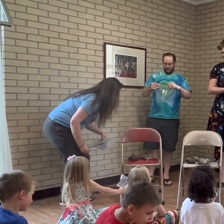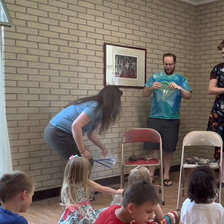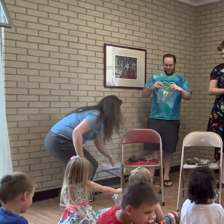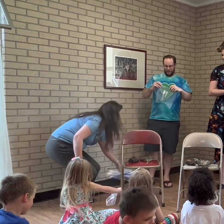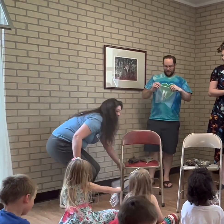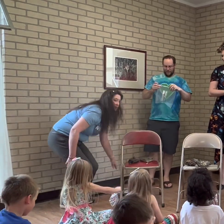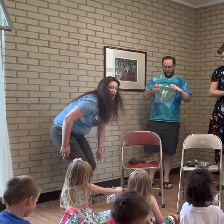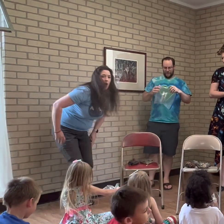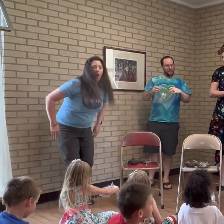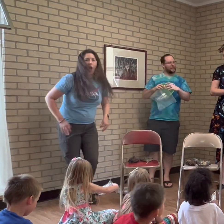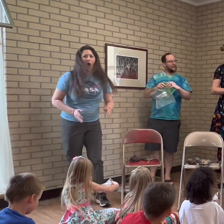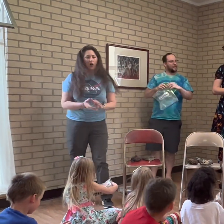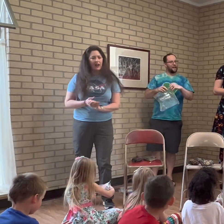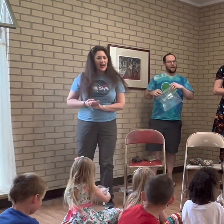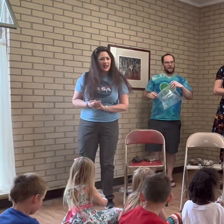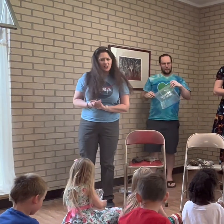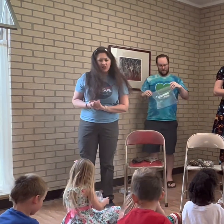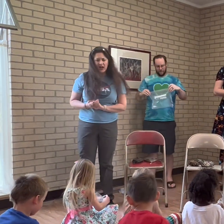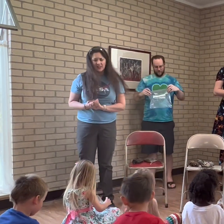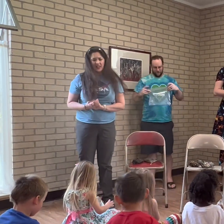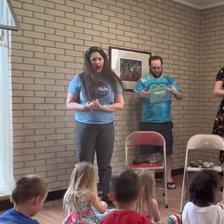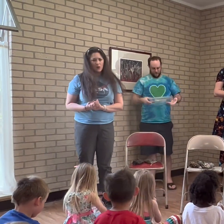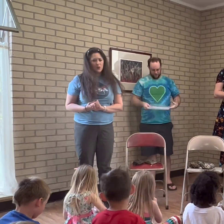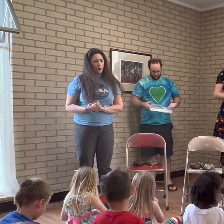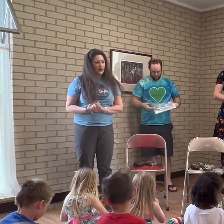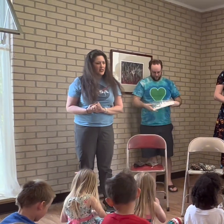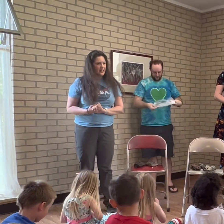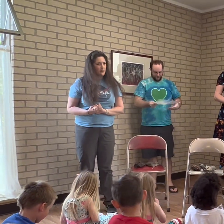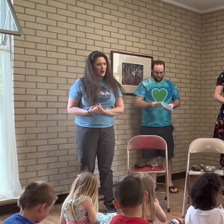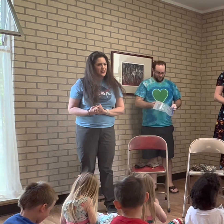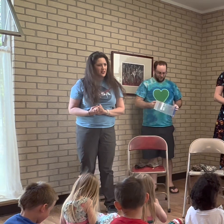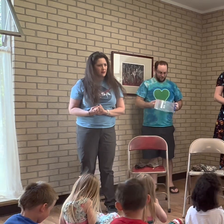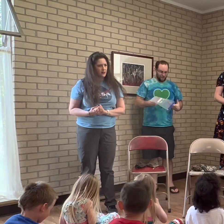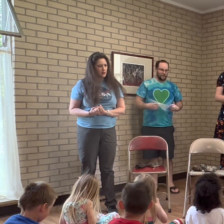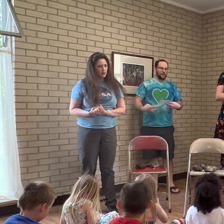Dr. Shannon: Alright, astronauts, that was really impressive.